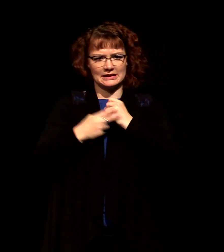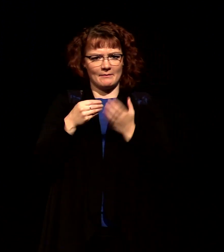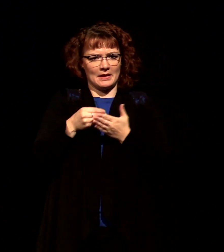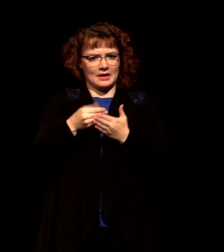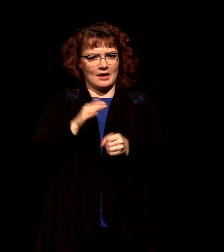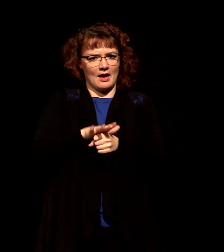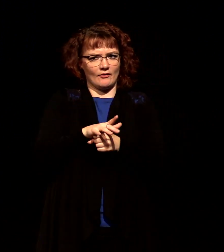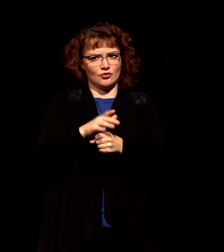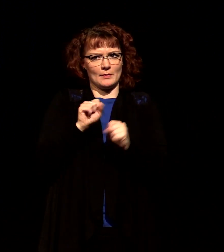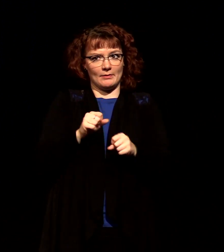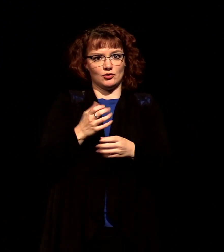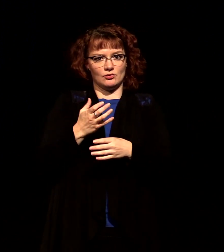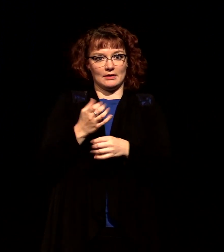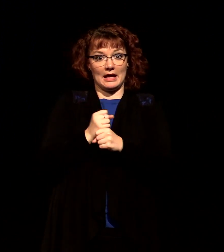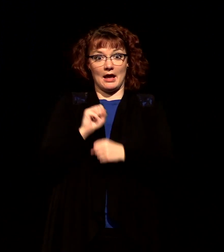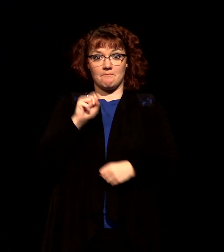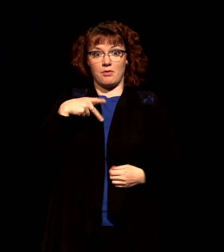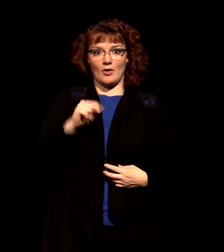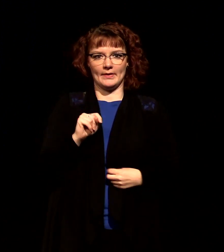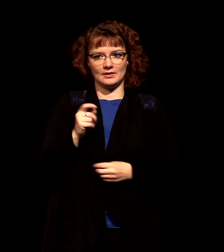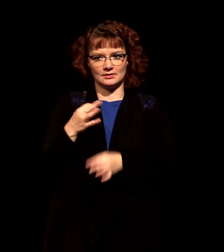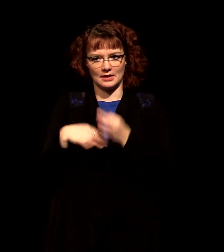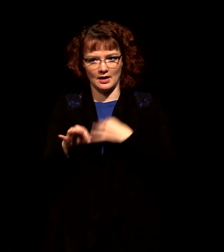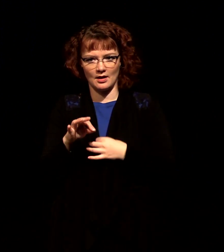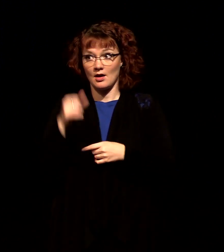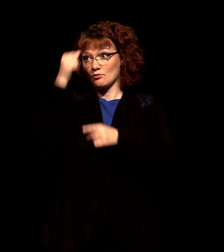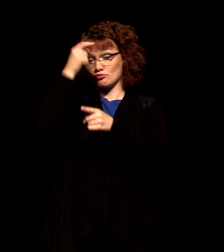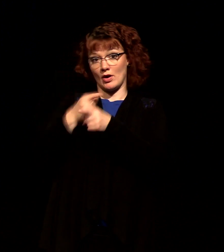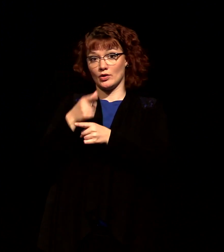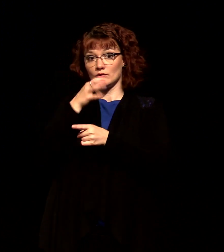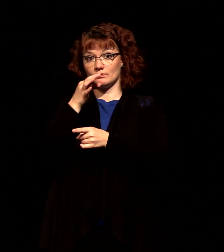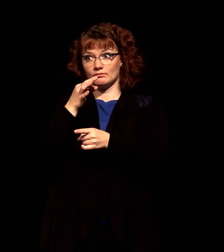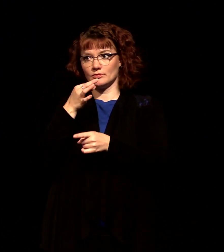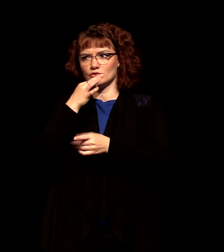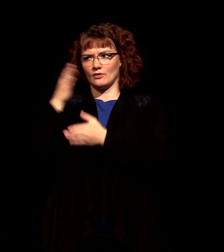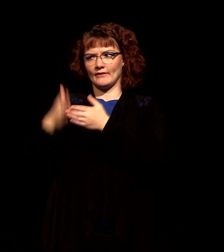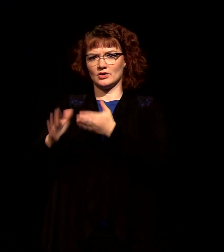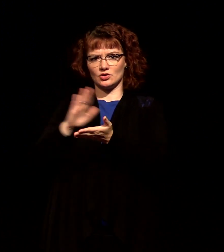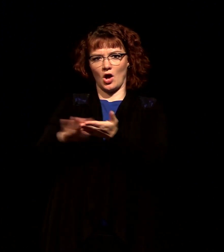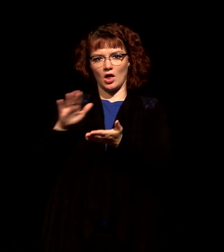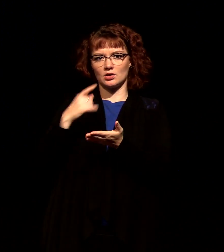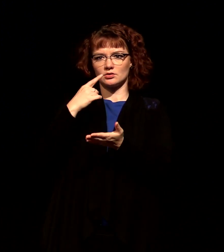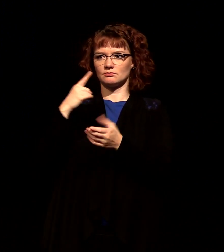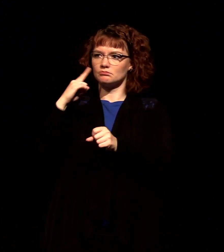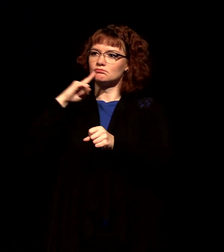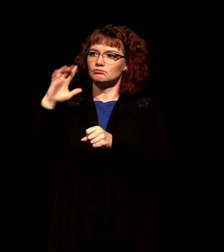could get an apartment. My brother who was also going to be finishing college who said I'm going to come and move in with